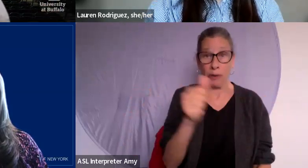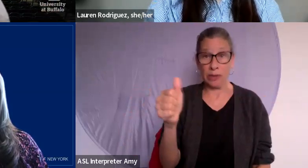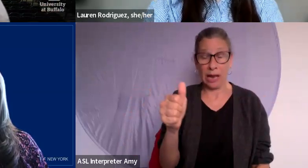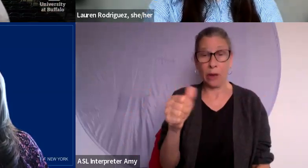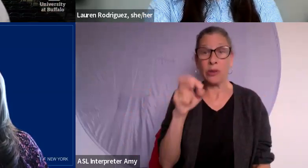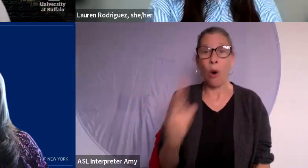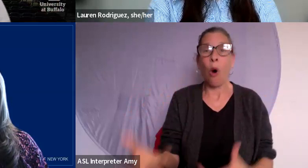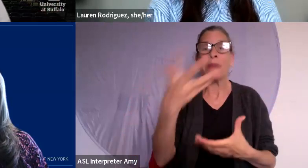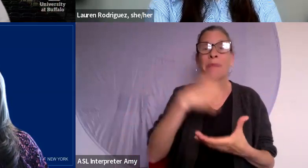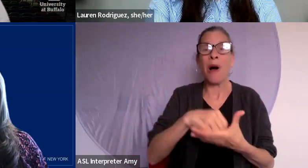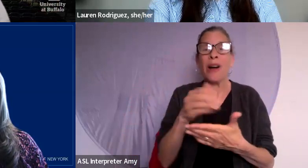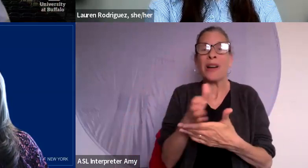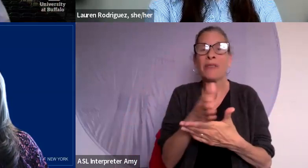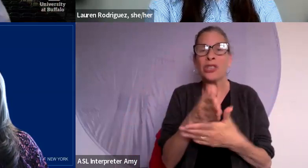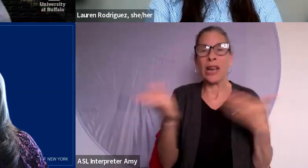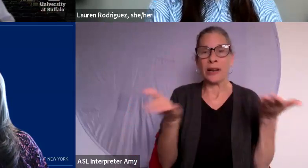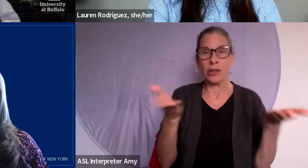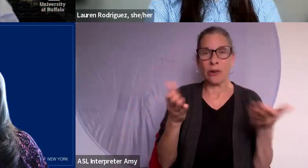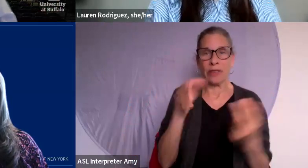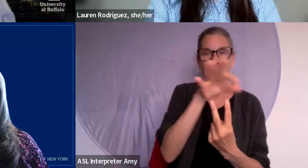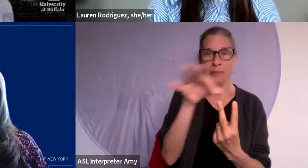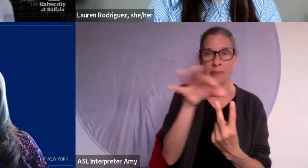service.